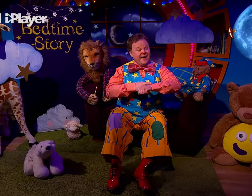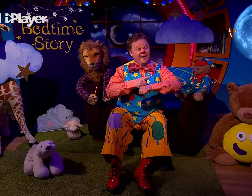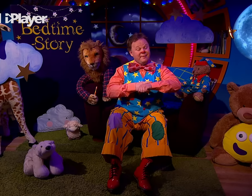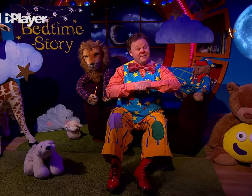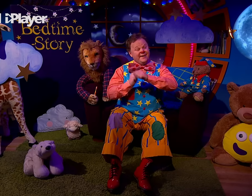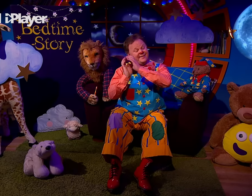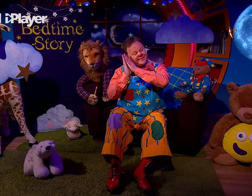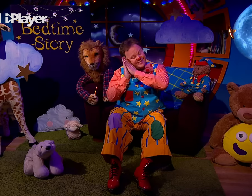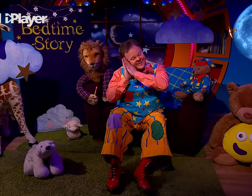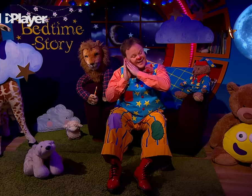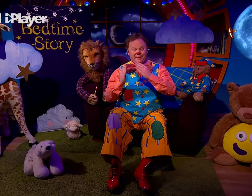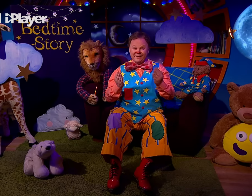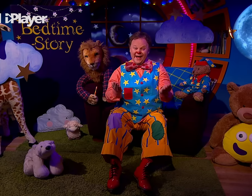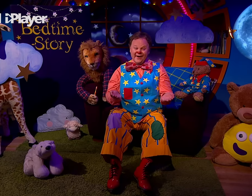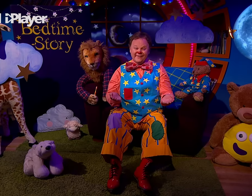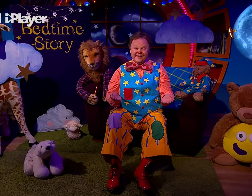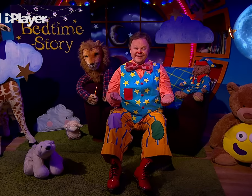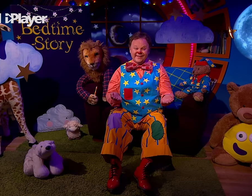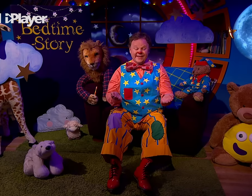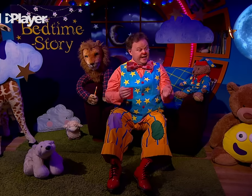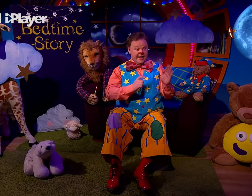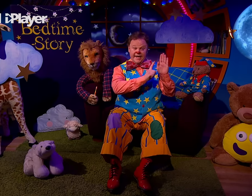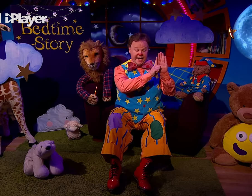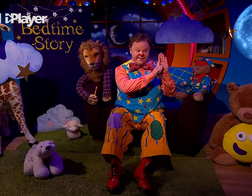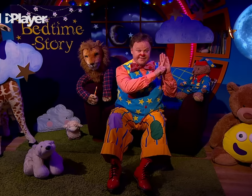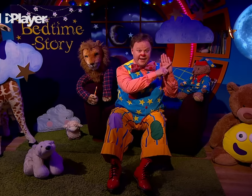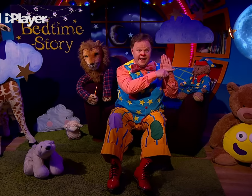time to sleep it is late